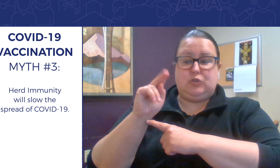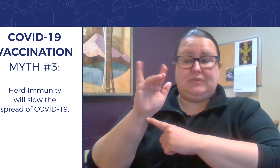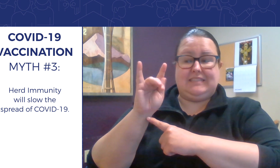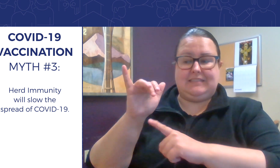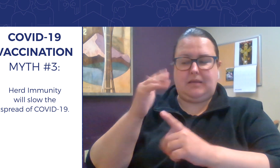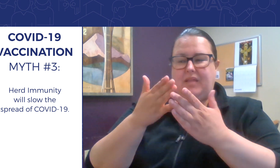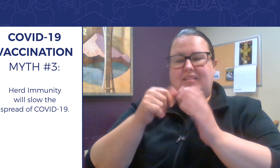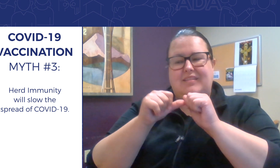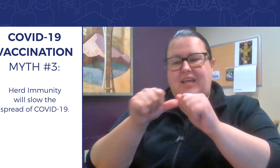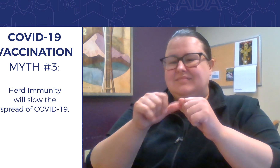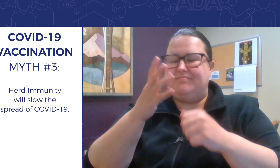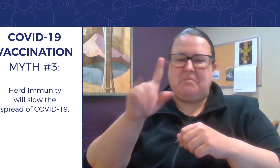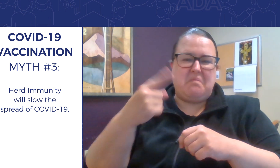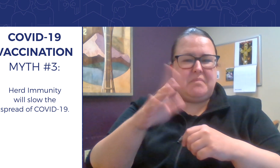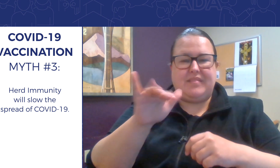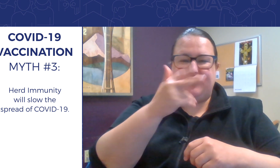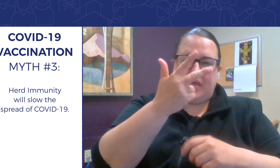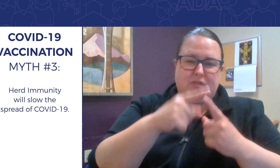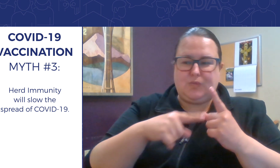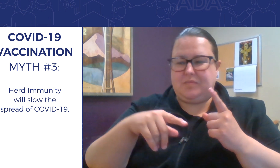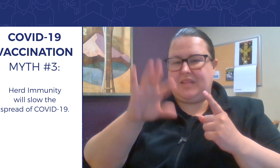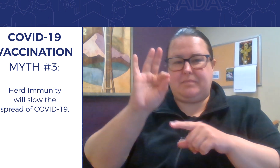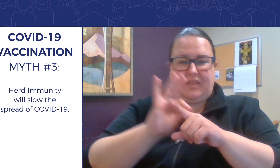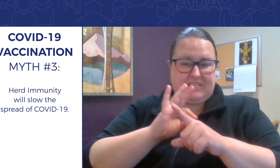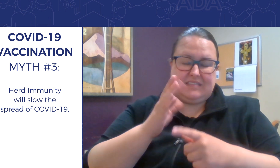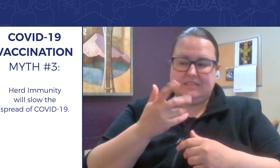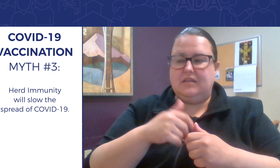And they're thinking that immunity would only be three to nine months.